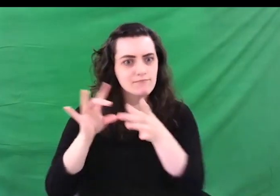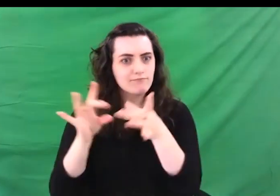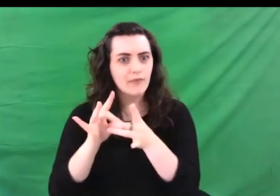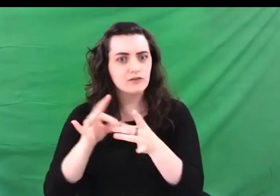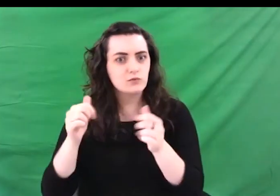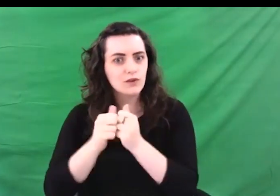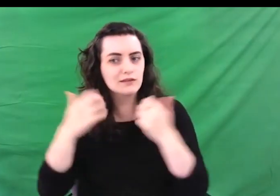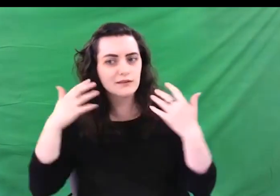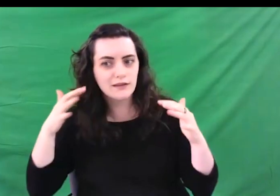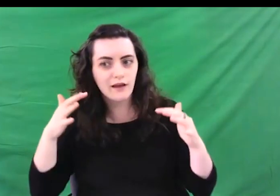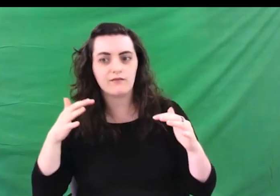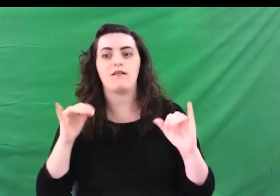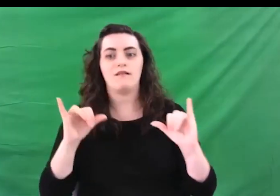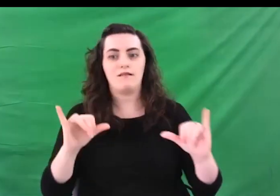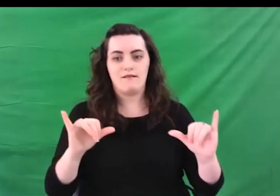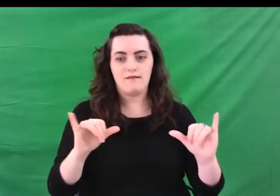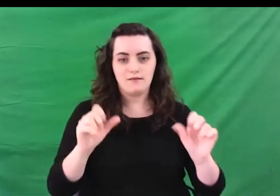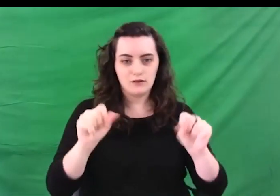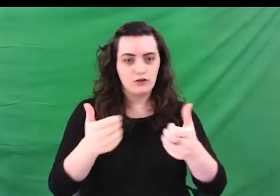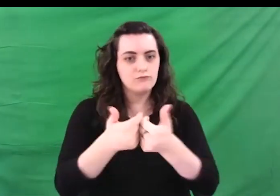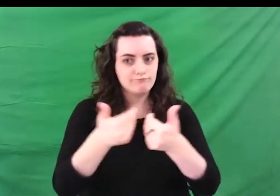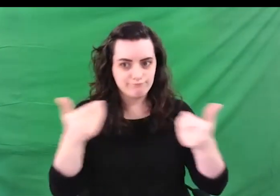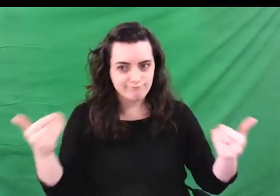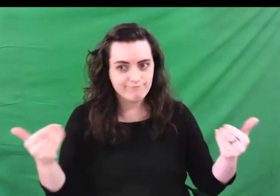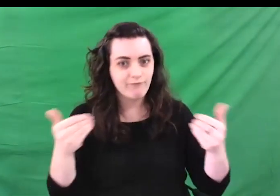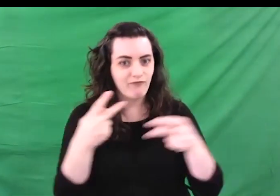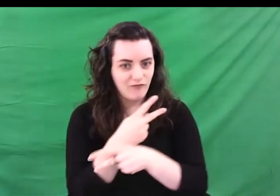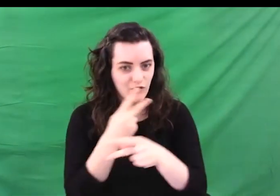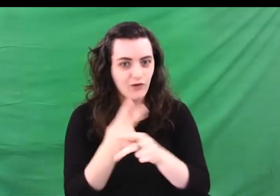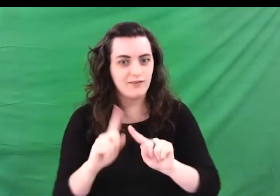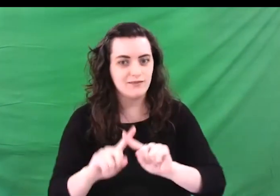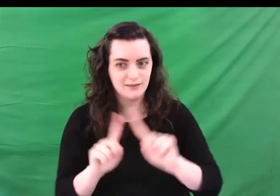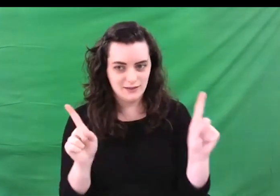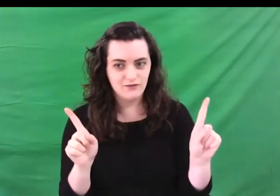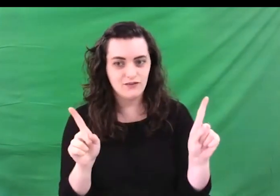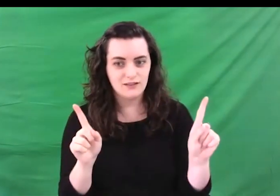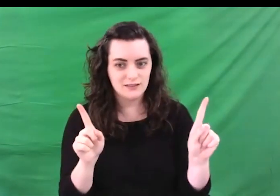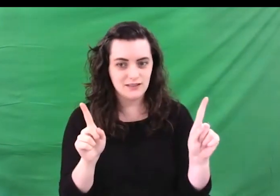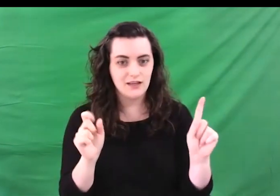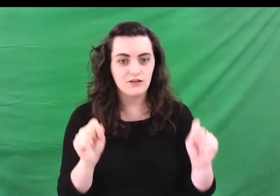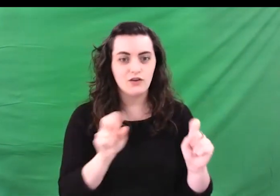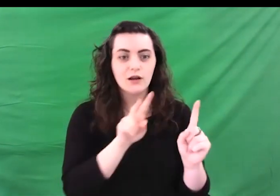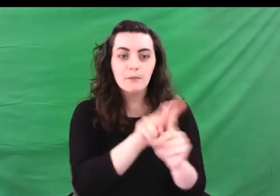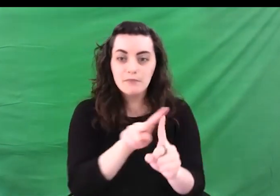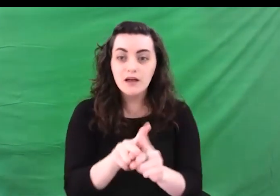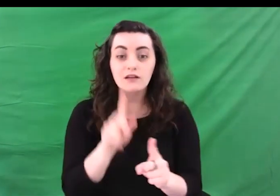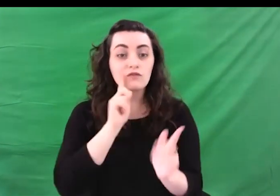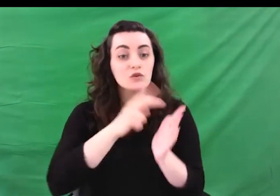where they needed to go and then apply those to reading and writing as well.